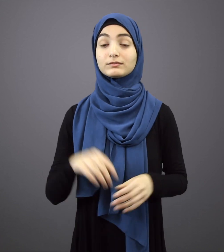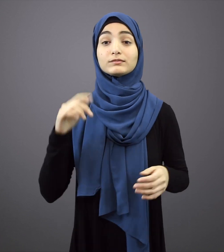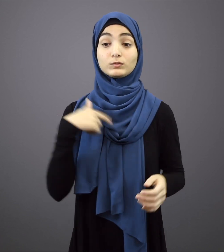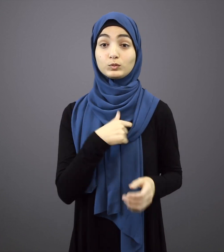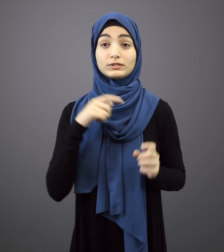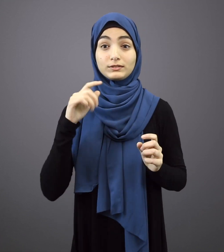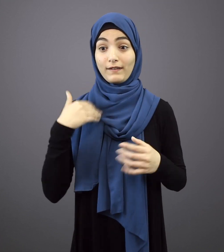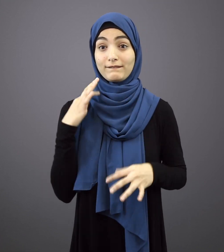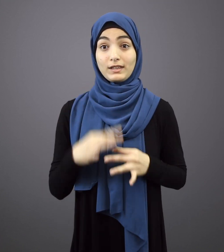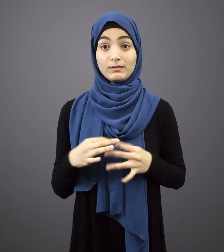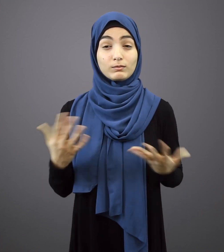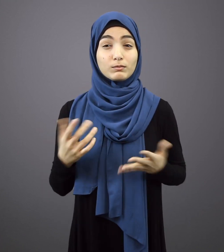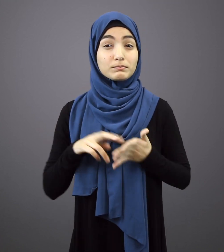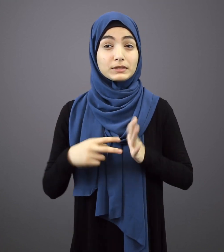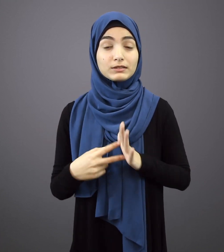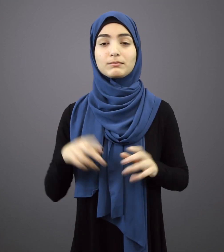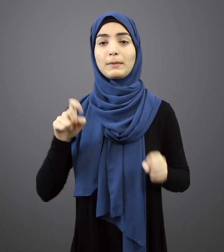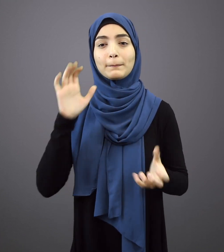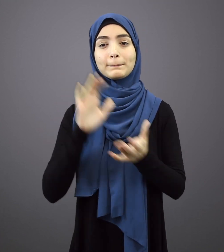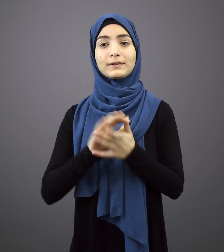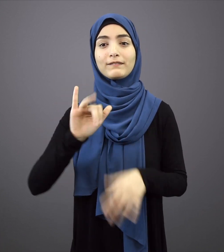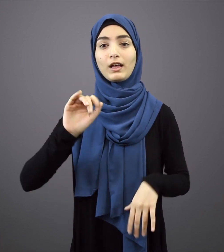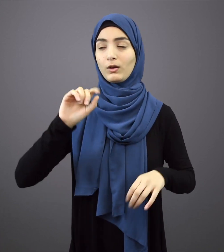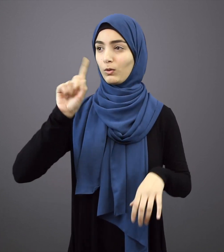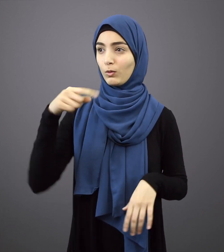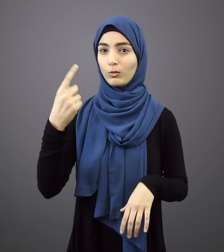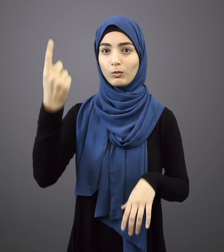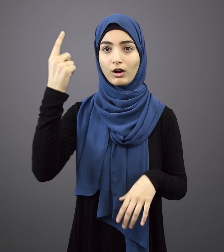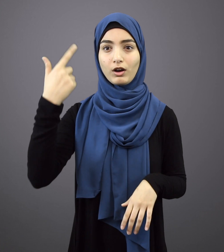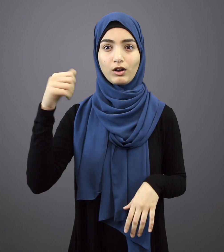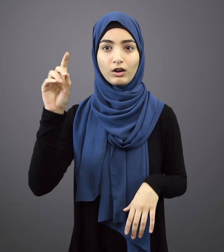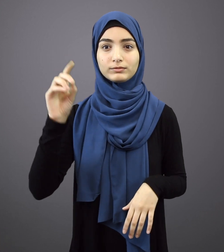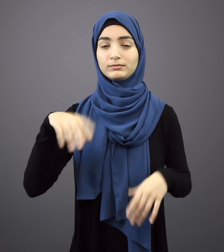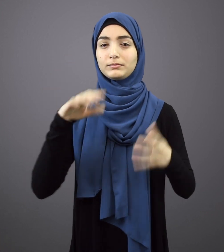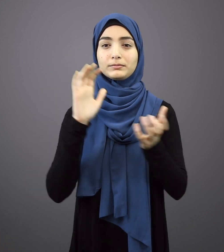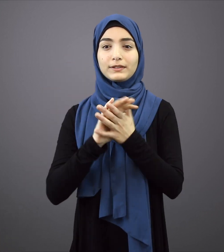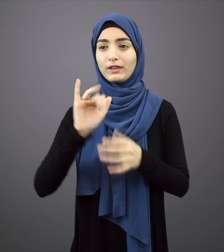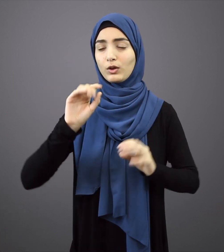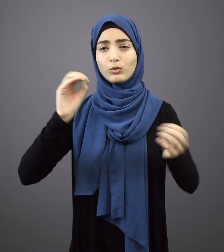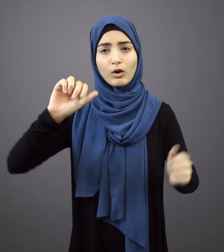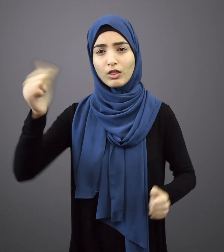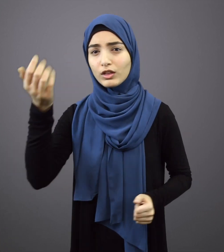What does it mean as a rule? Muslims should believe that there is only one God